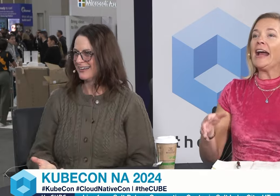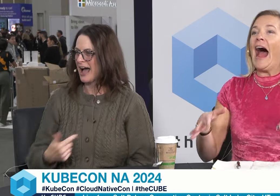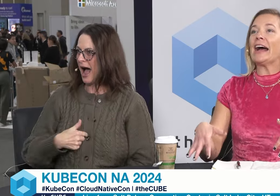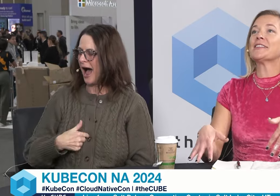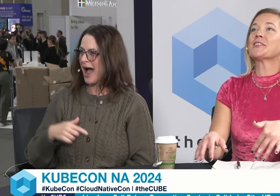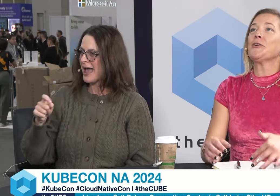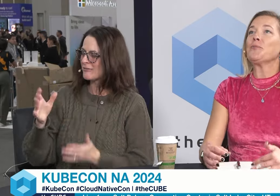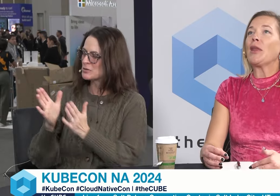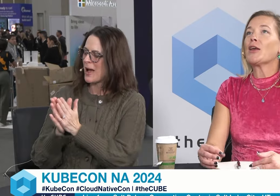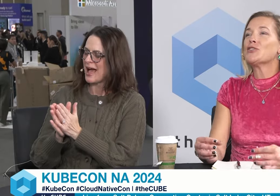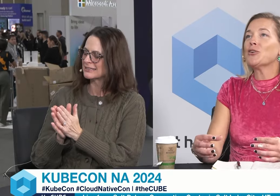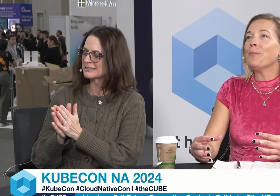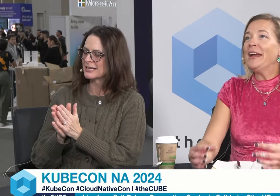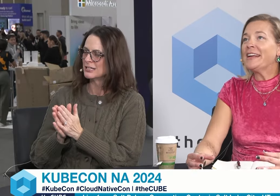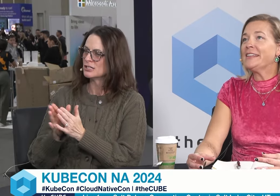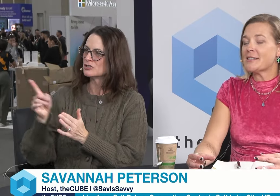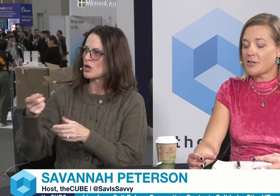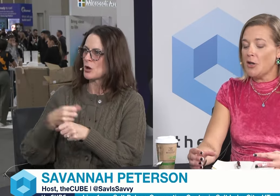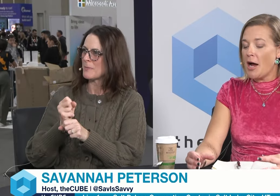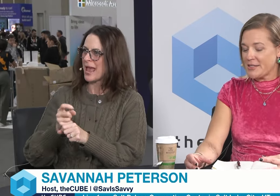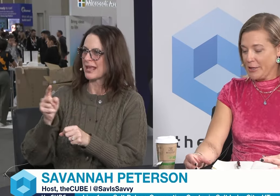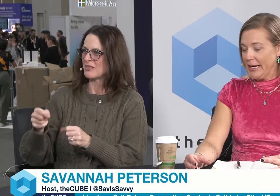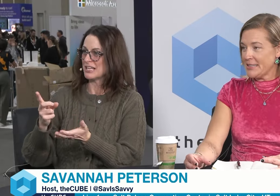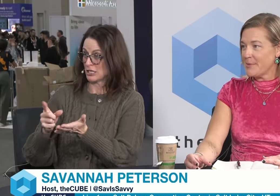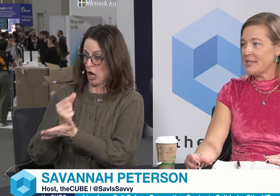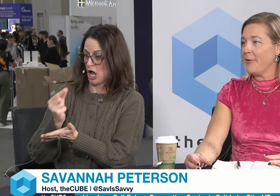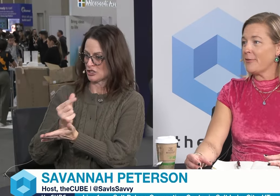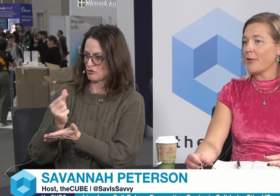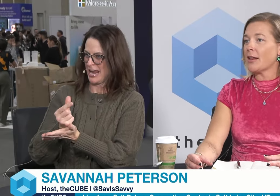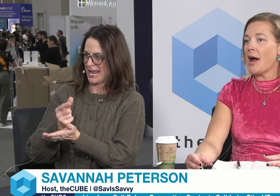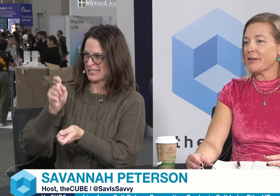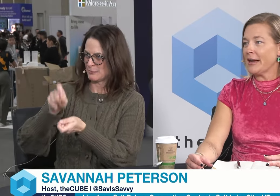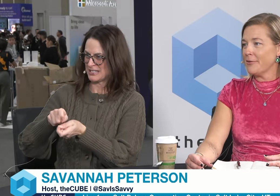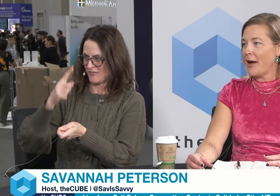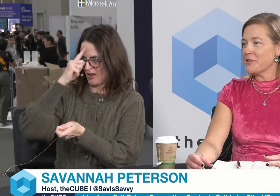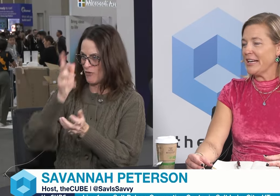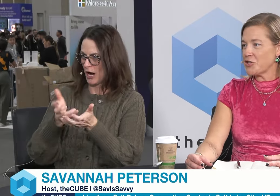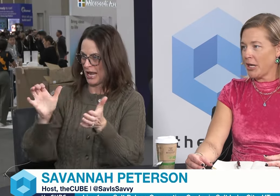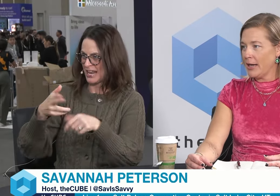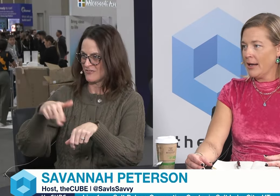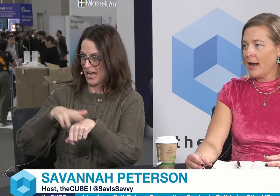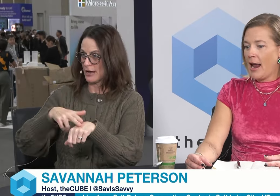I got to ask, so you're making this glossary specific for the Cloud-Native Foundation.